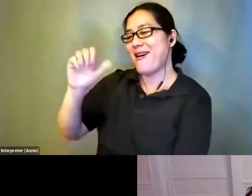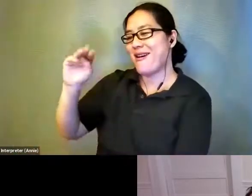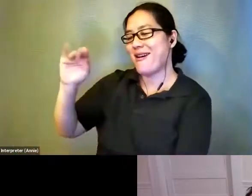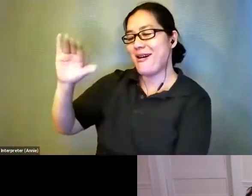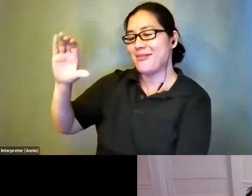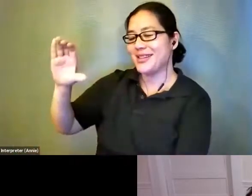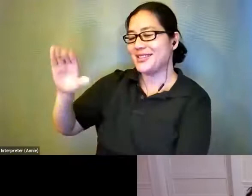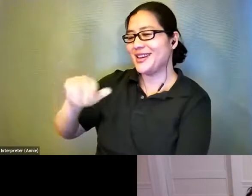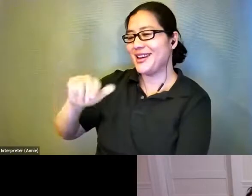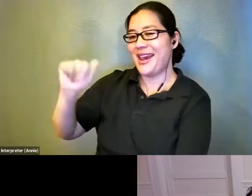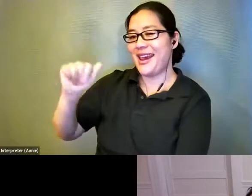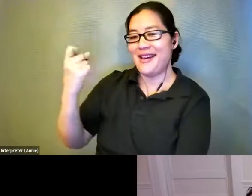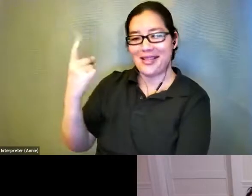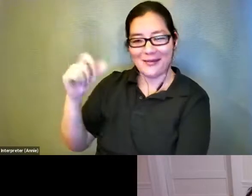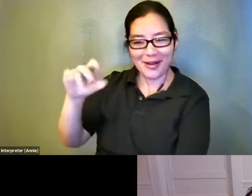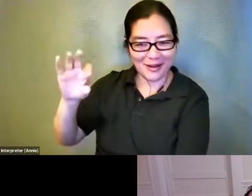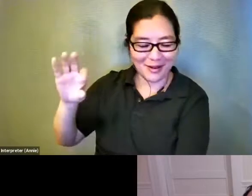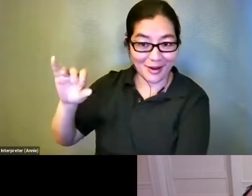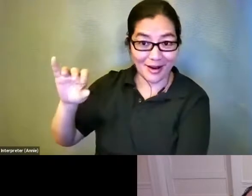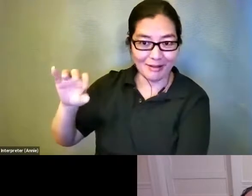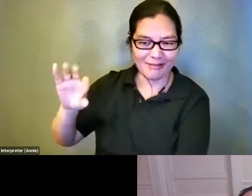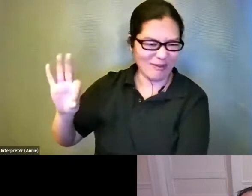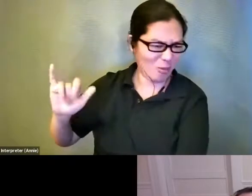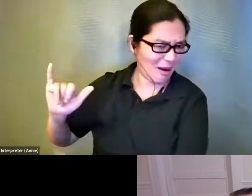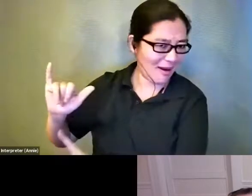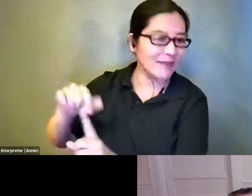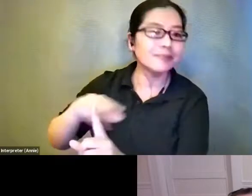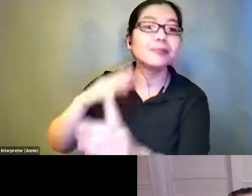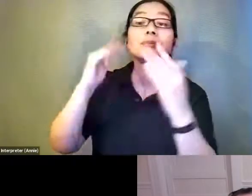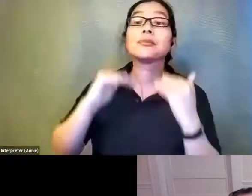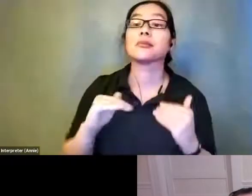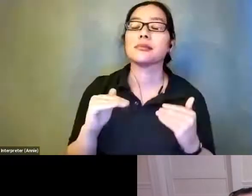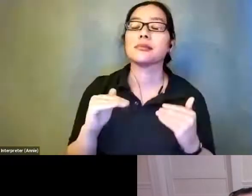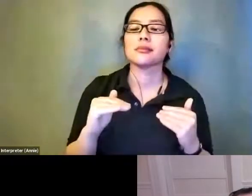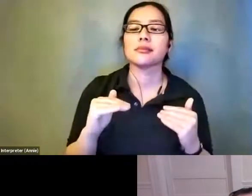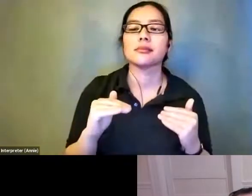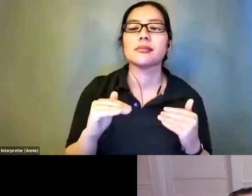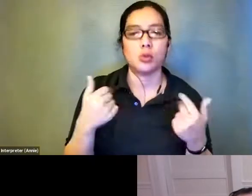keynote panel you'll see Nick again.